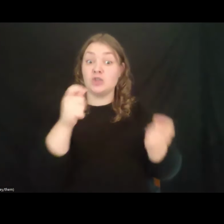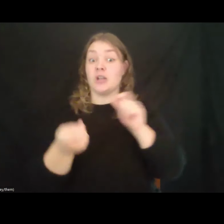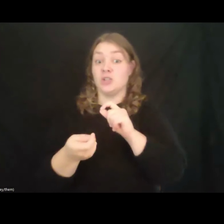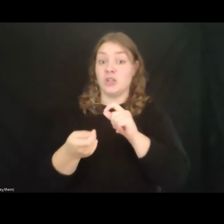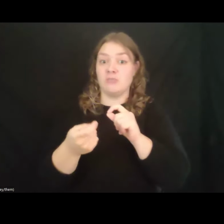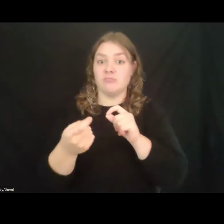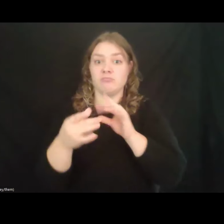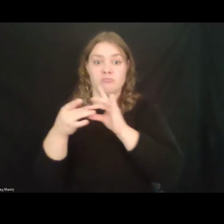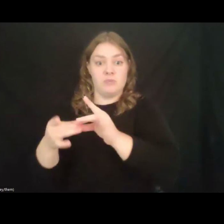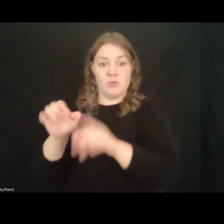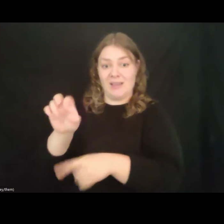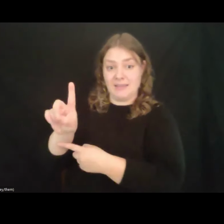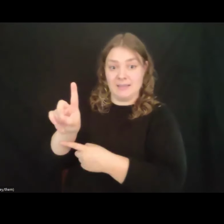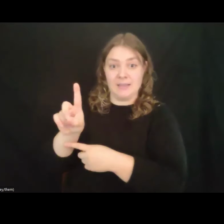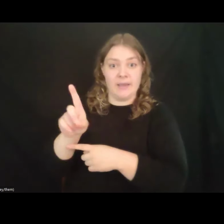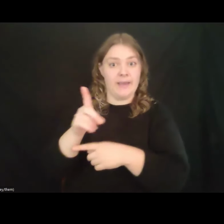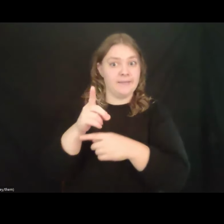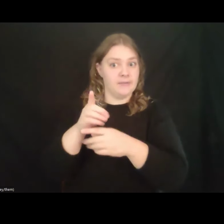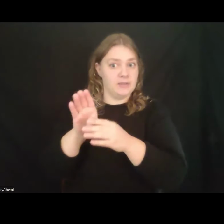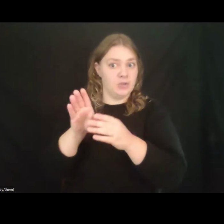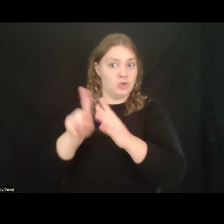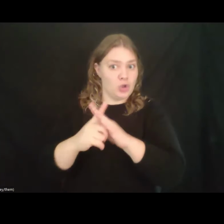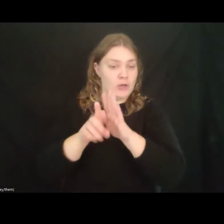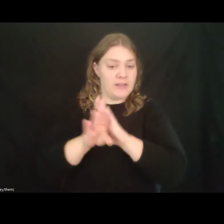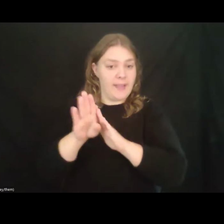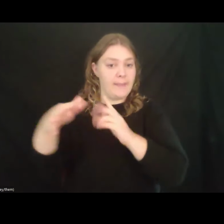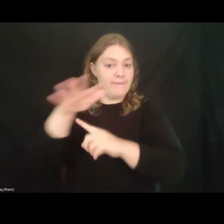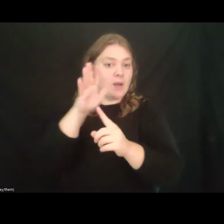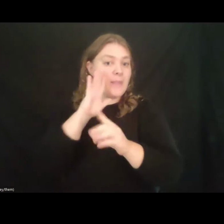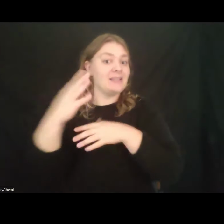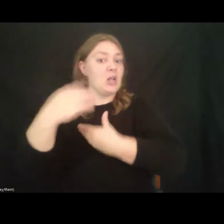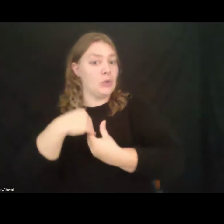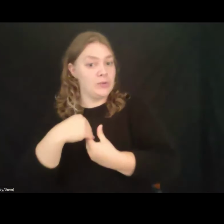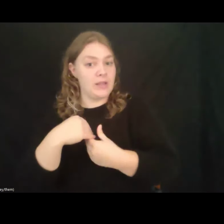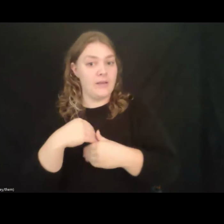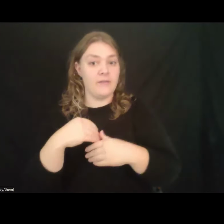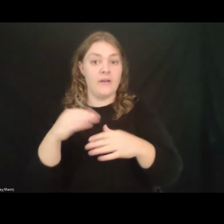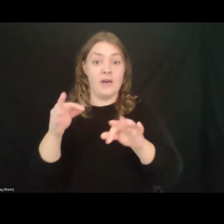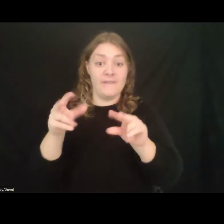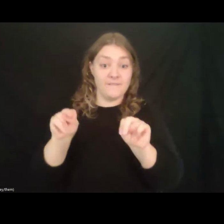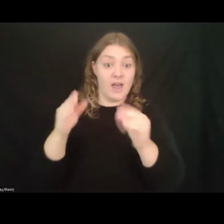environment that's inclusive um that you know bringing fun things to that environment to